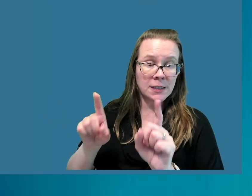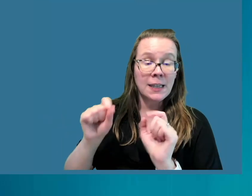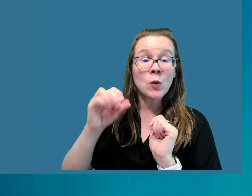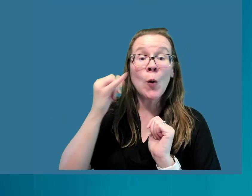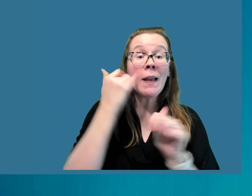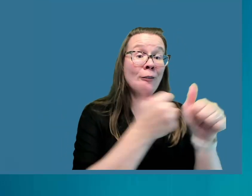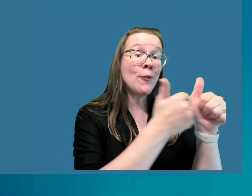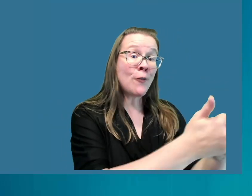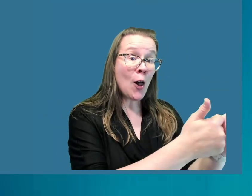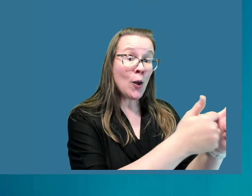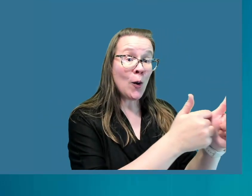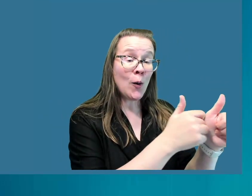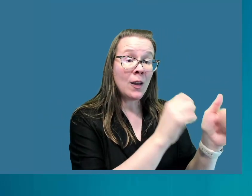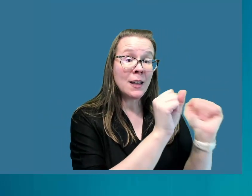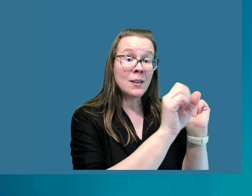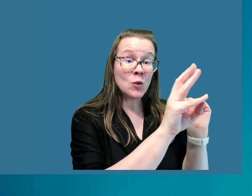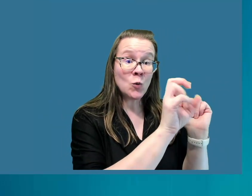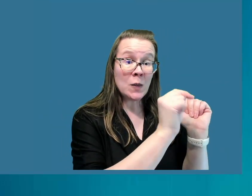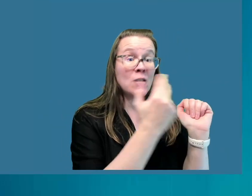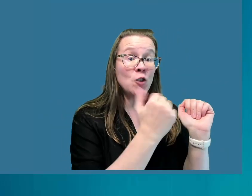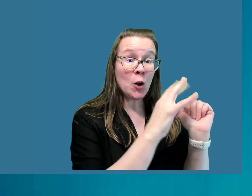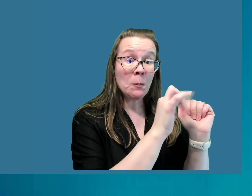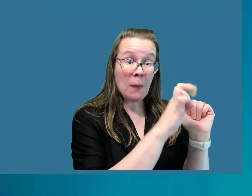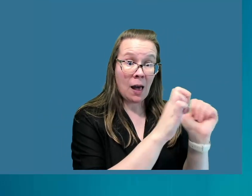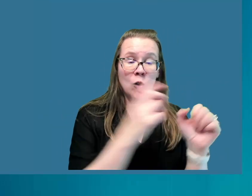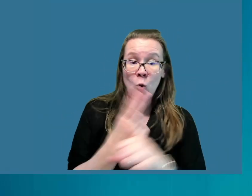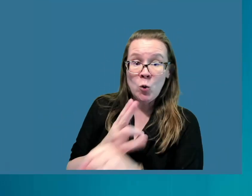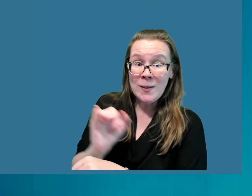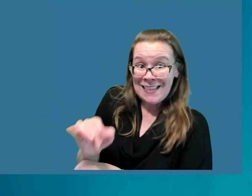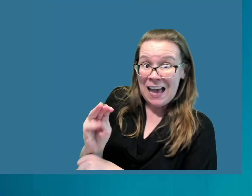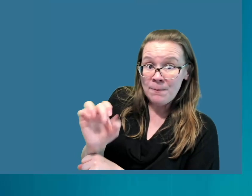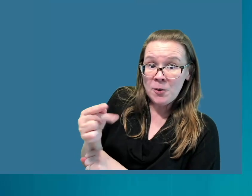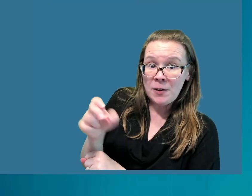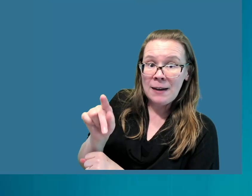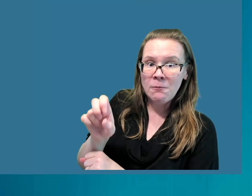and have like an idea of the big picture concept, but then tweak the recipe, um,